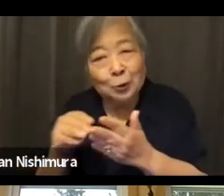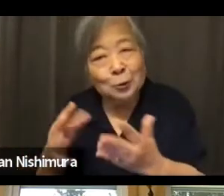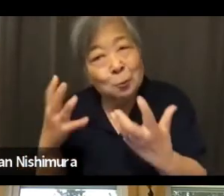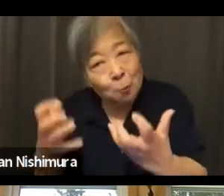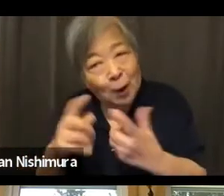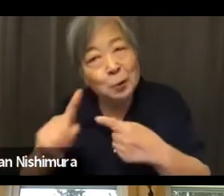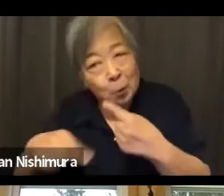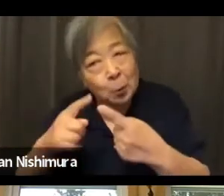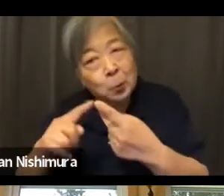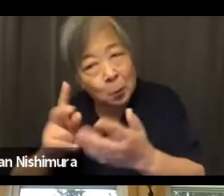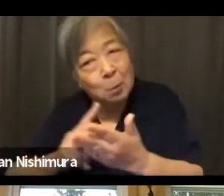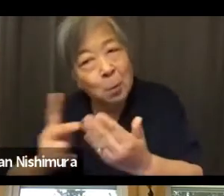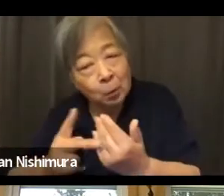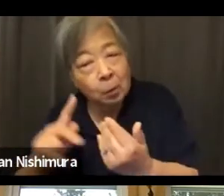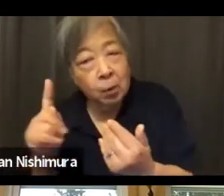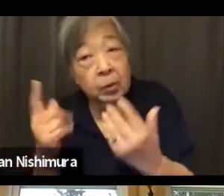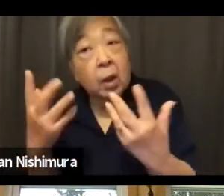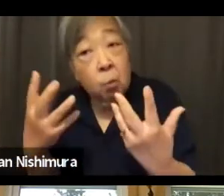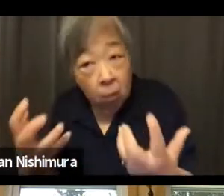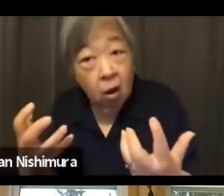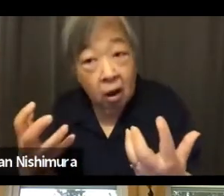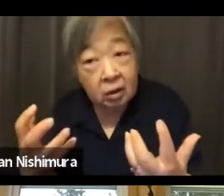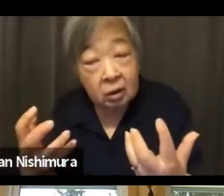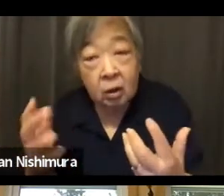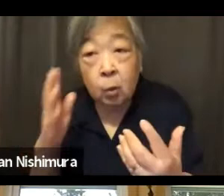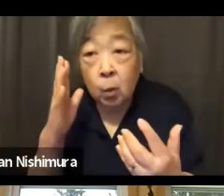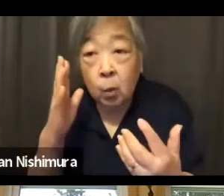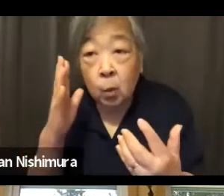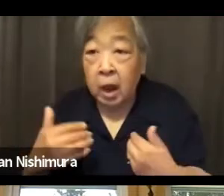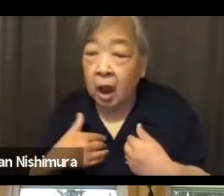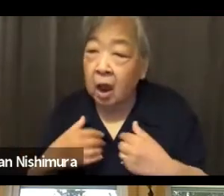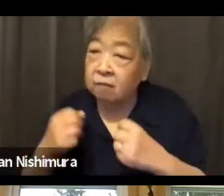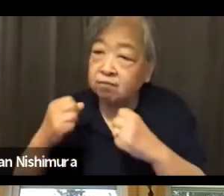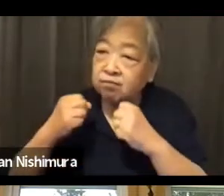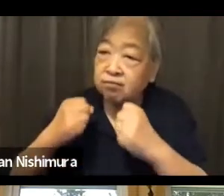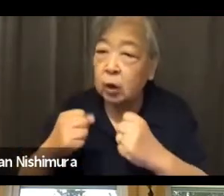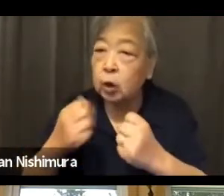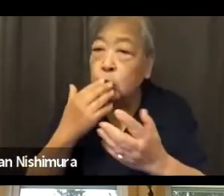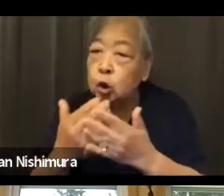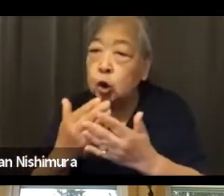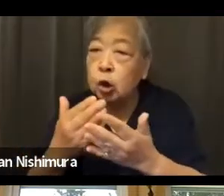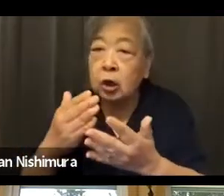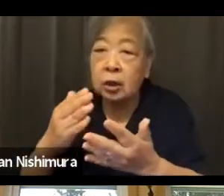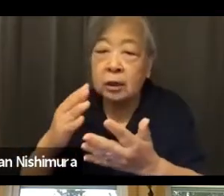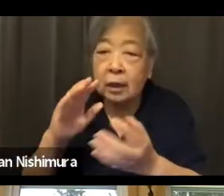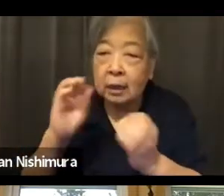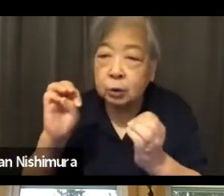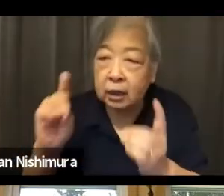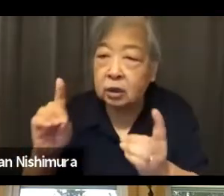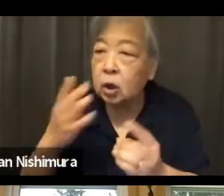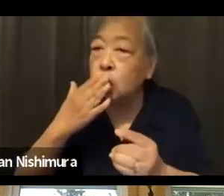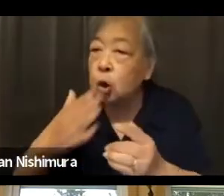able to have a robust educational and access experience, so the earlier the better, and